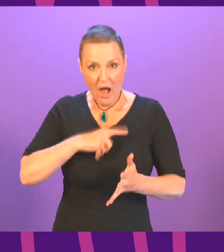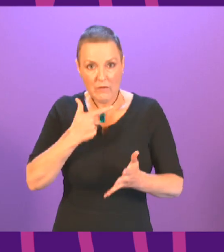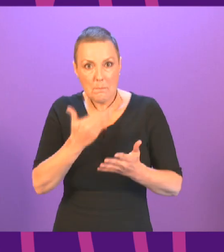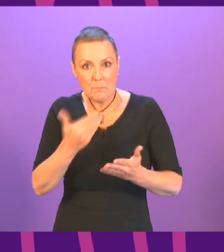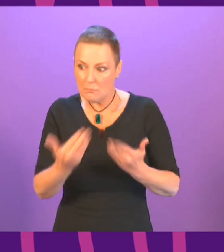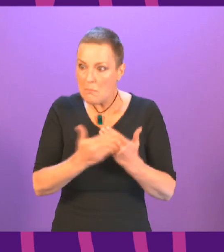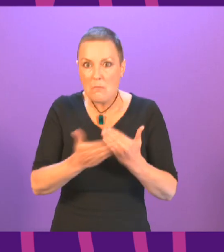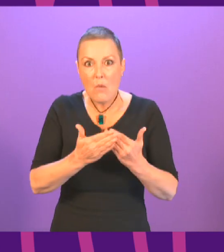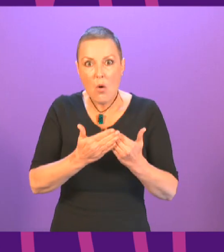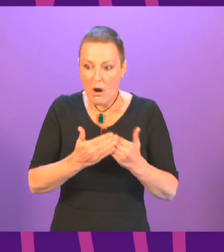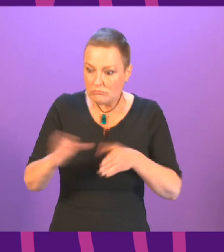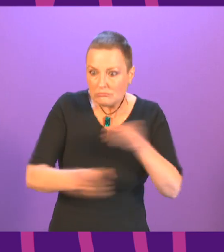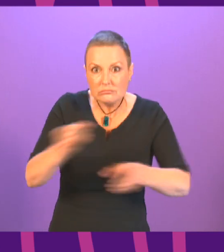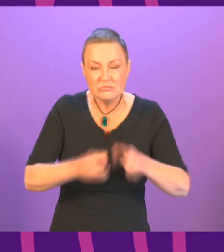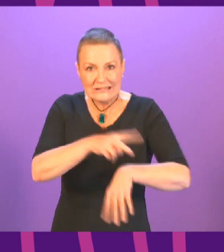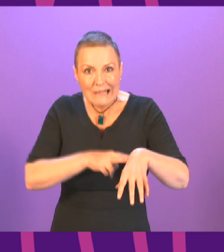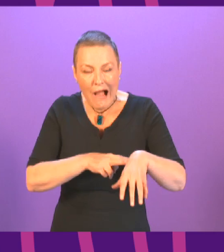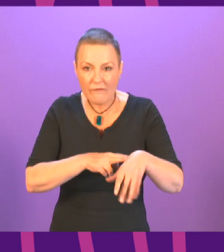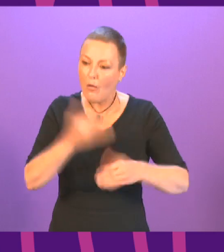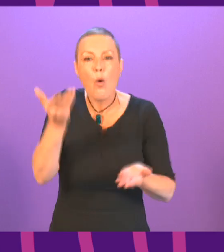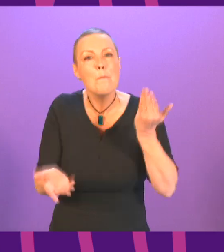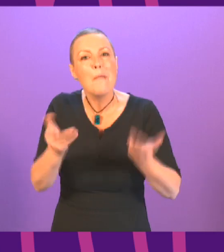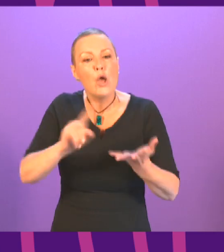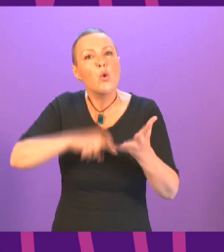numbers in our health service and more staff per head of population than in other parts